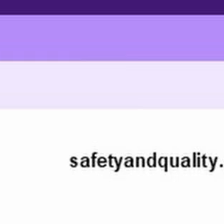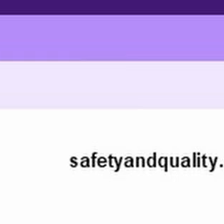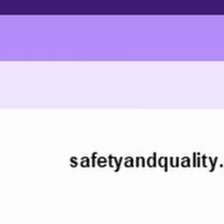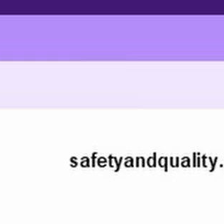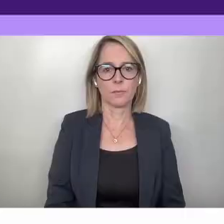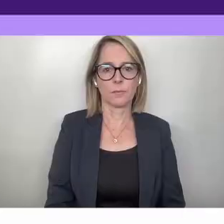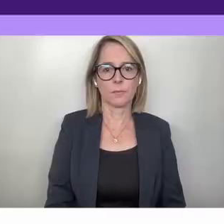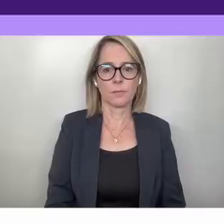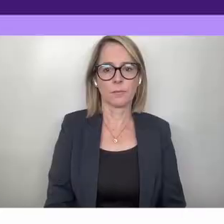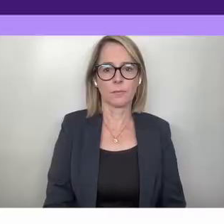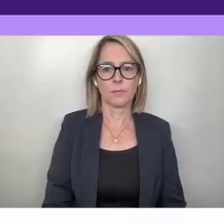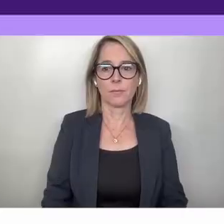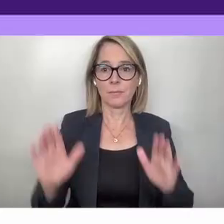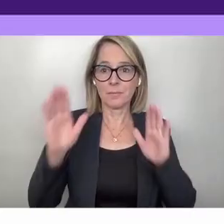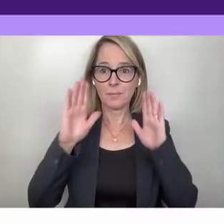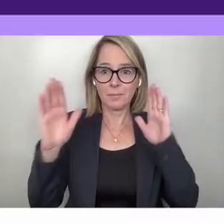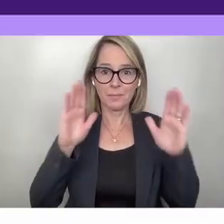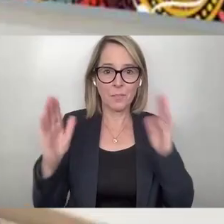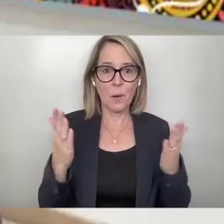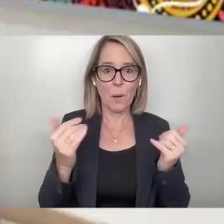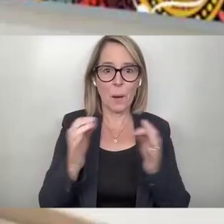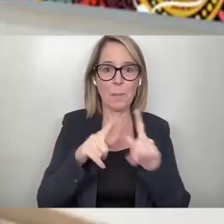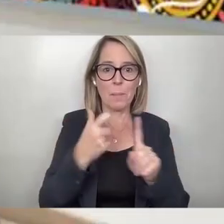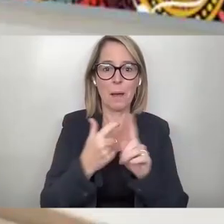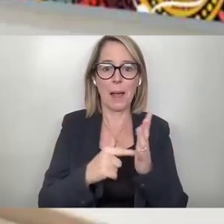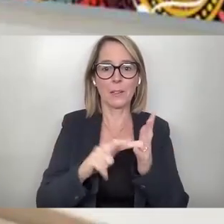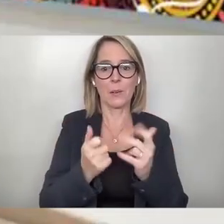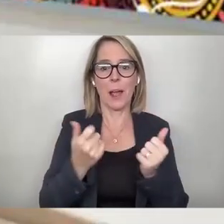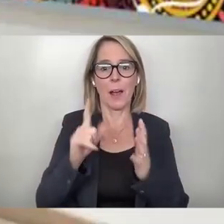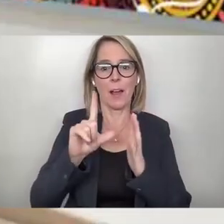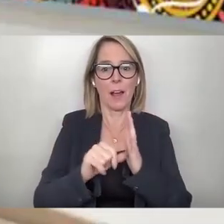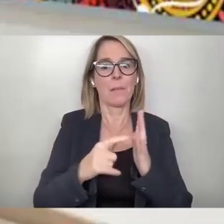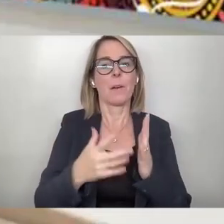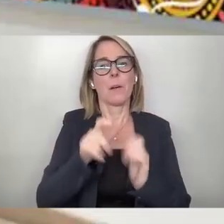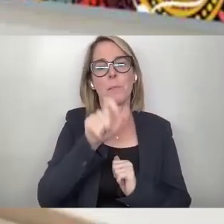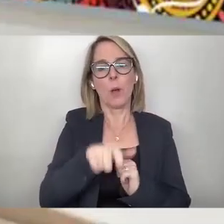Anna Flynn: Hello everyone and welcome back to our series, Person-Centred Care in Practice. My name